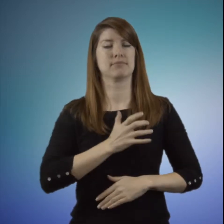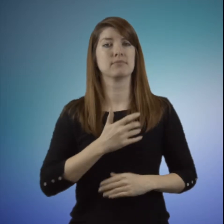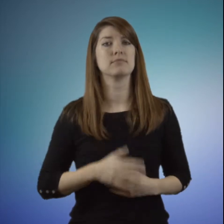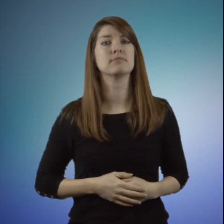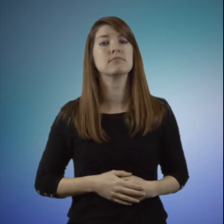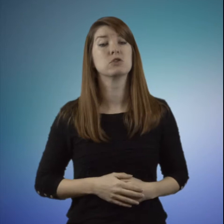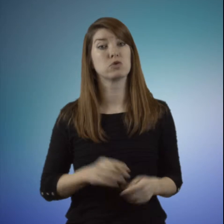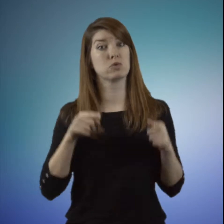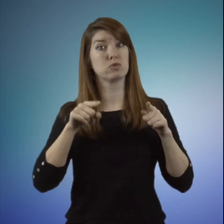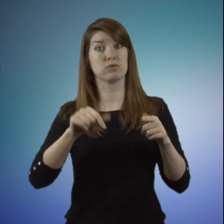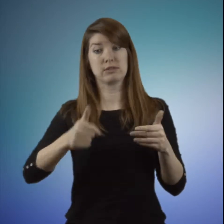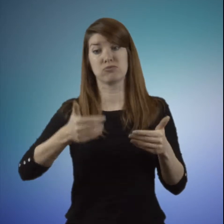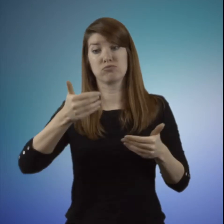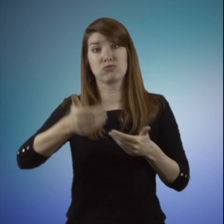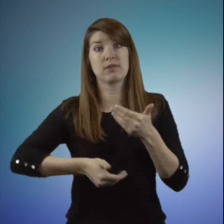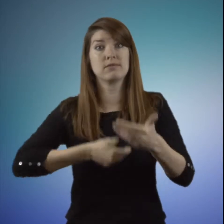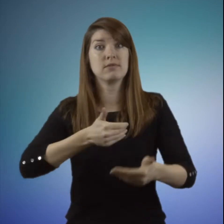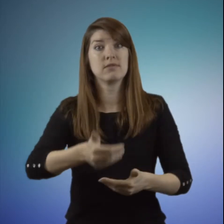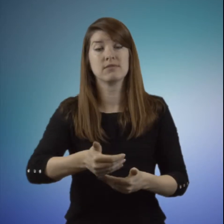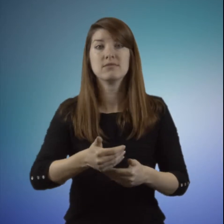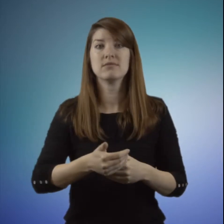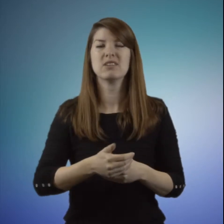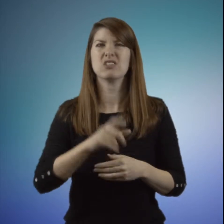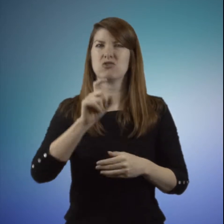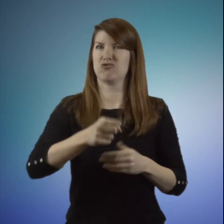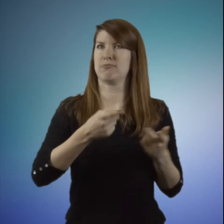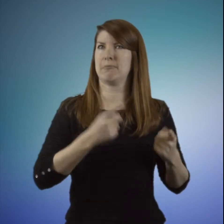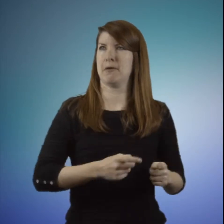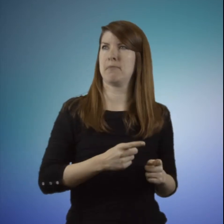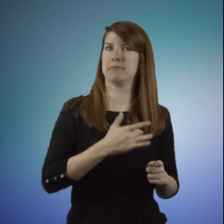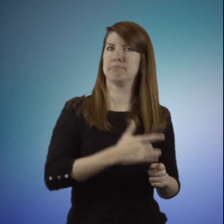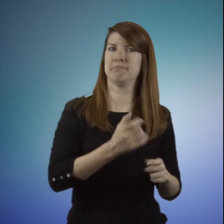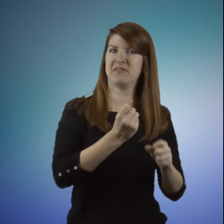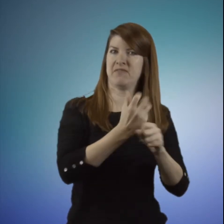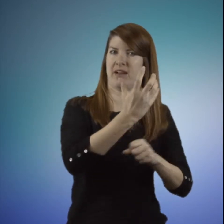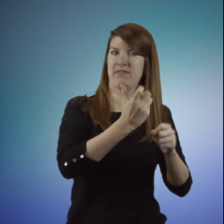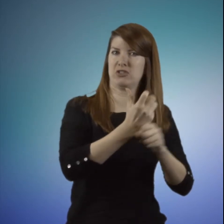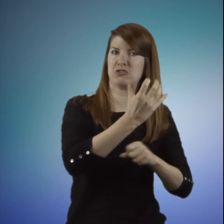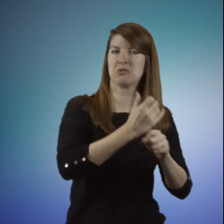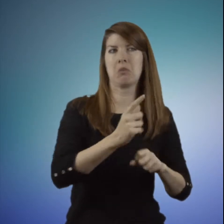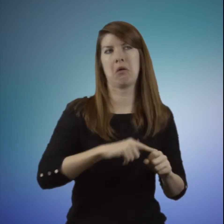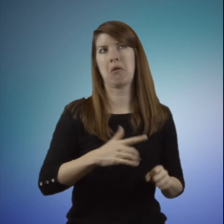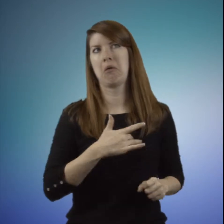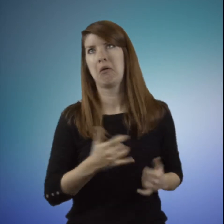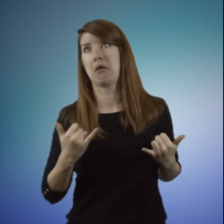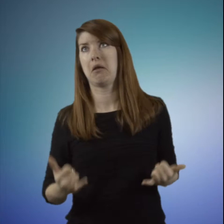So, in this process that occurs, it's supposed to occur every 5 years. But, actually, it occurs, maybe now,